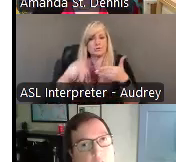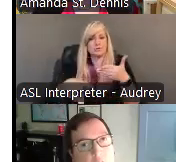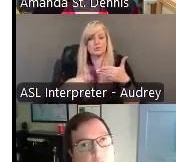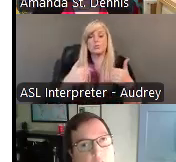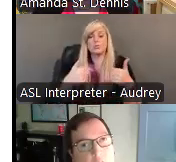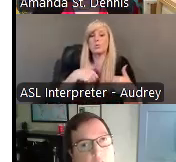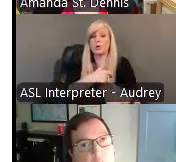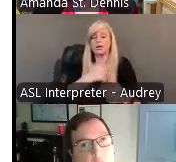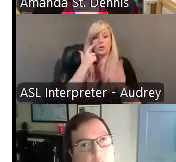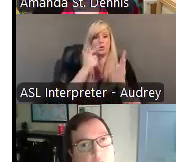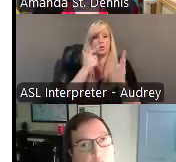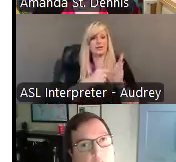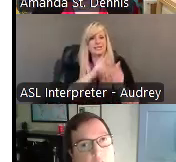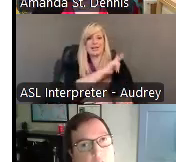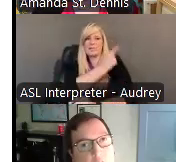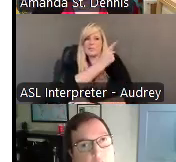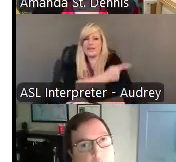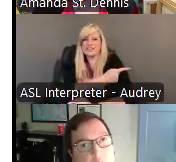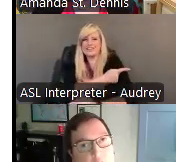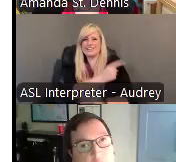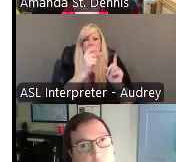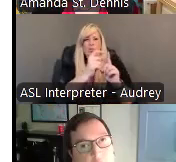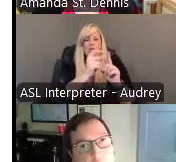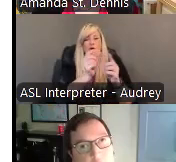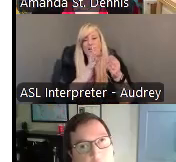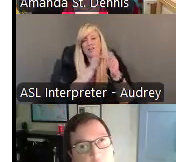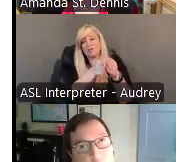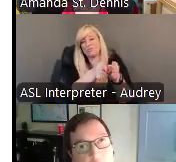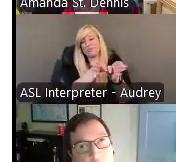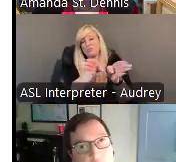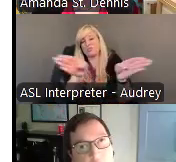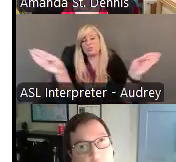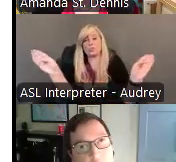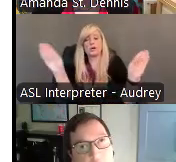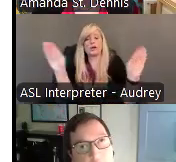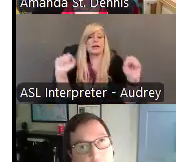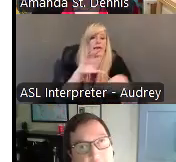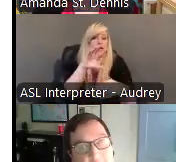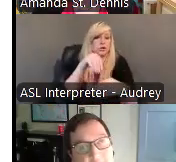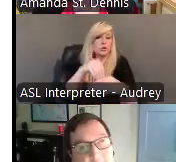can be really broad and can include individuals with lived and living experience of a health